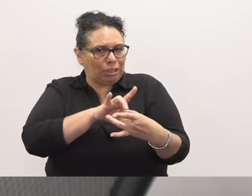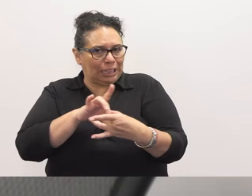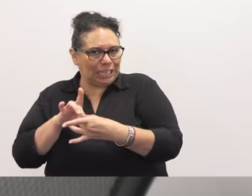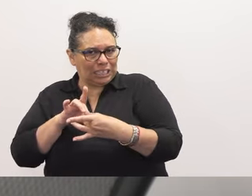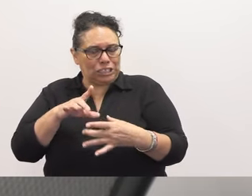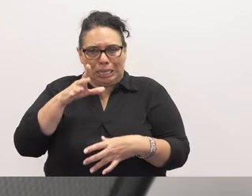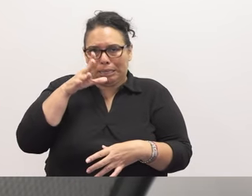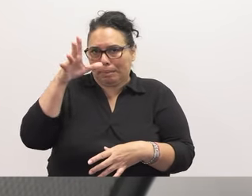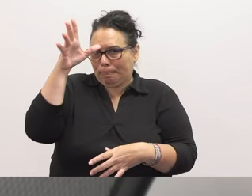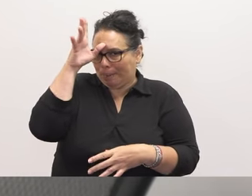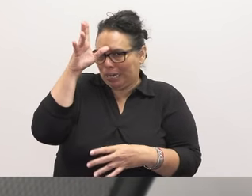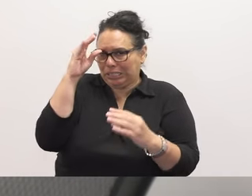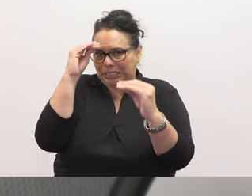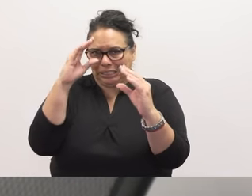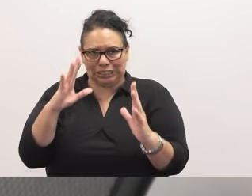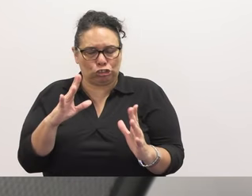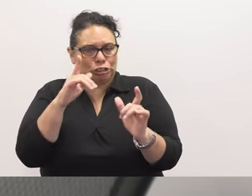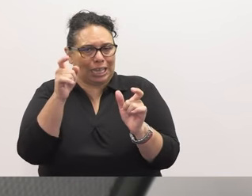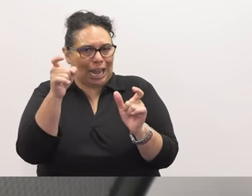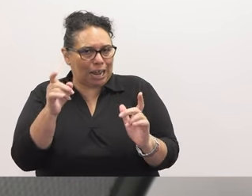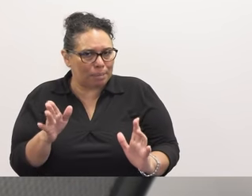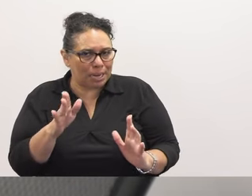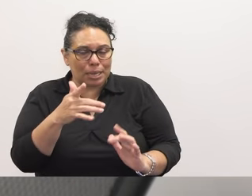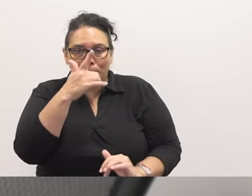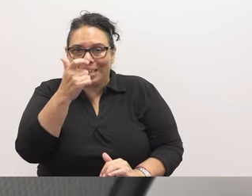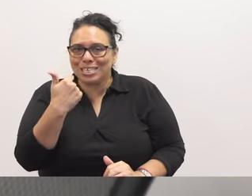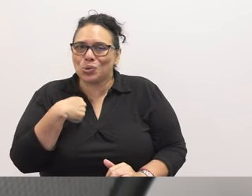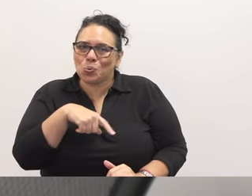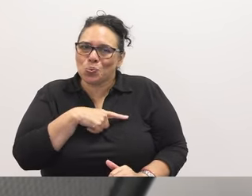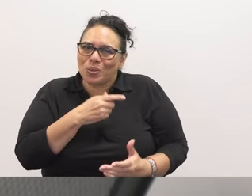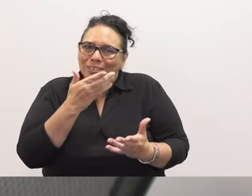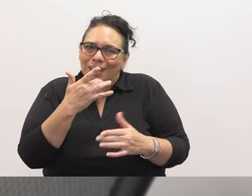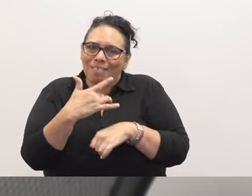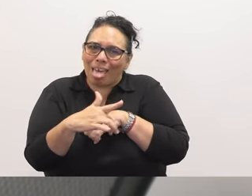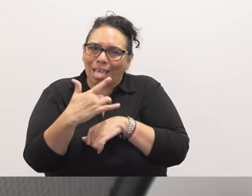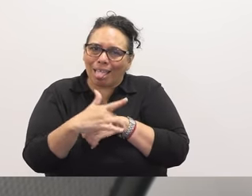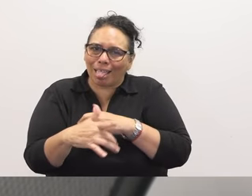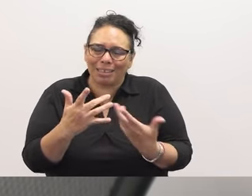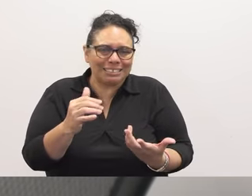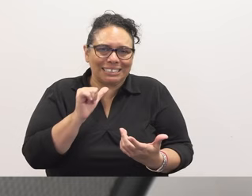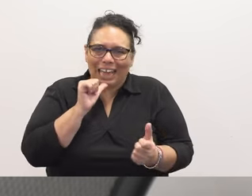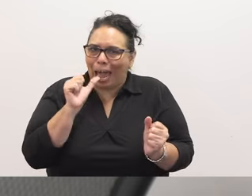and teachers and admin because we're accessible. There's no mystery there. We're right there.